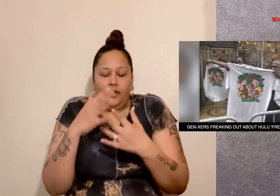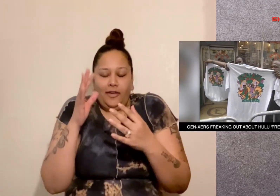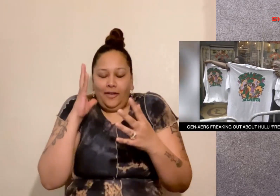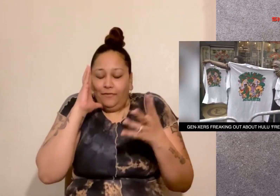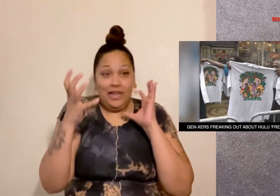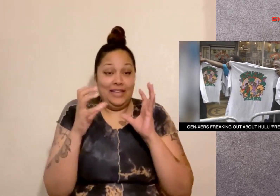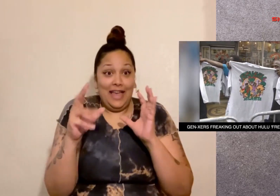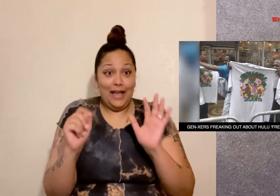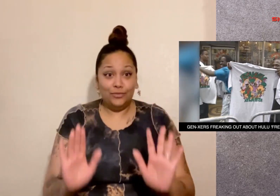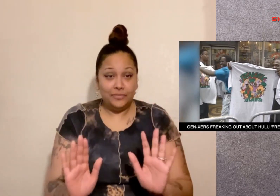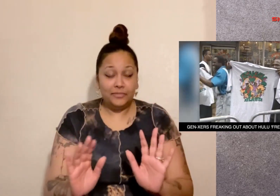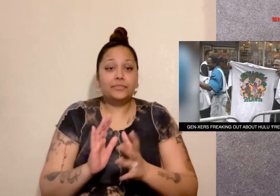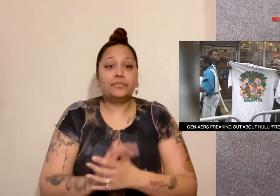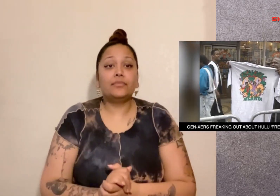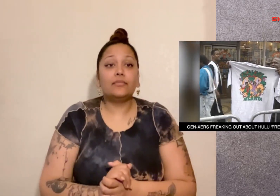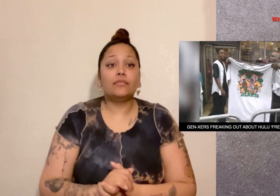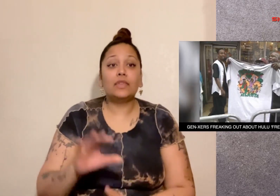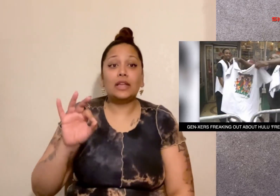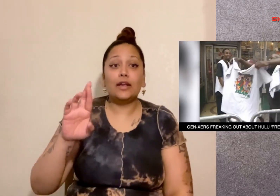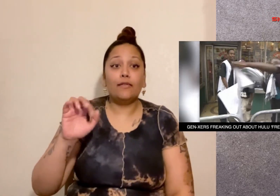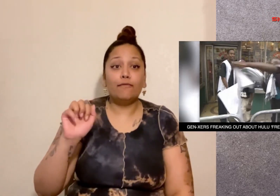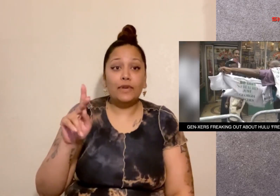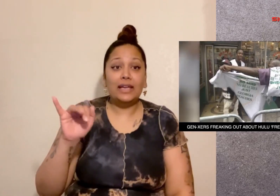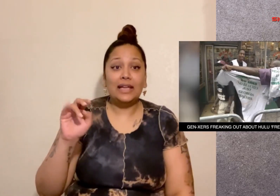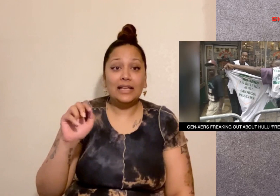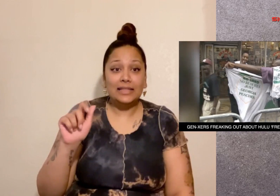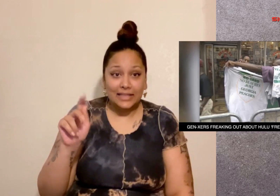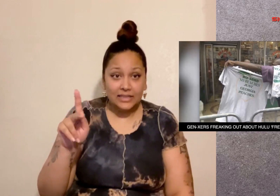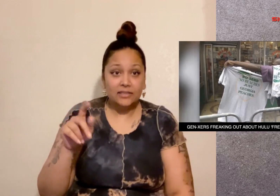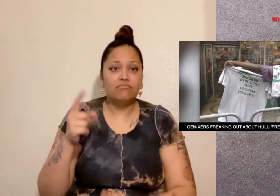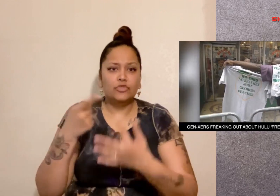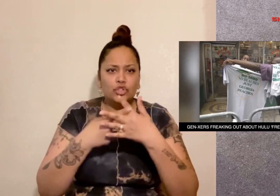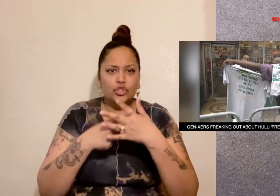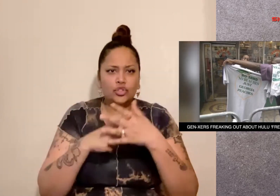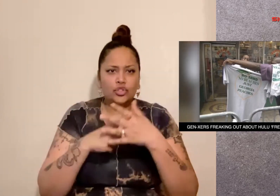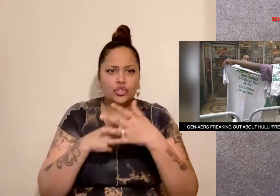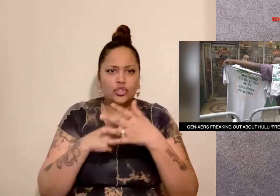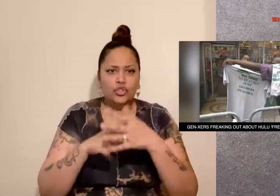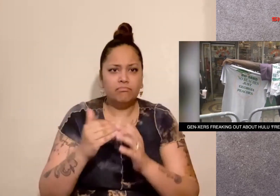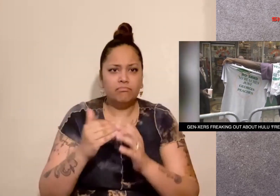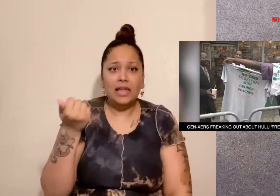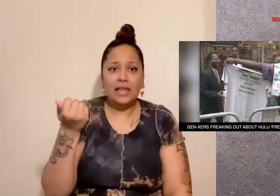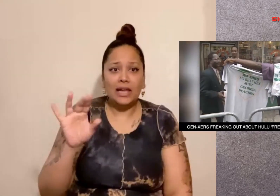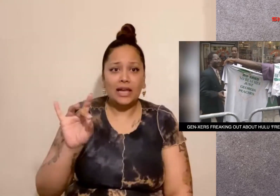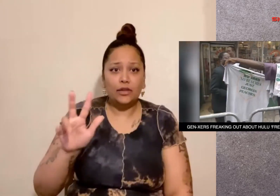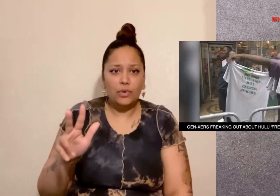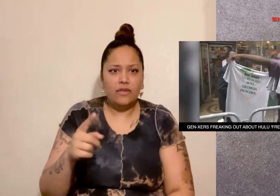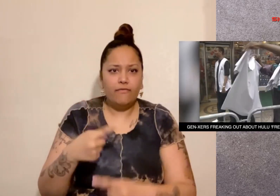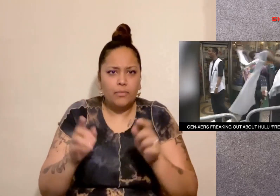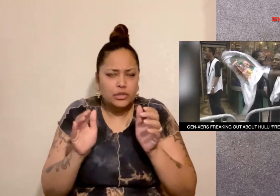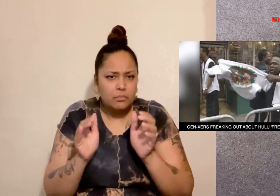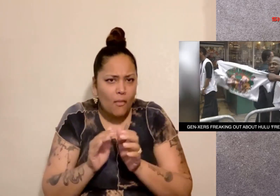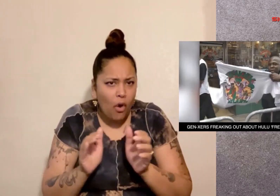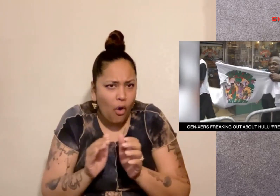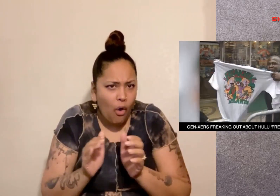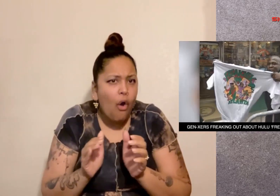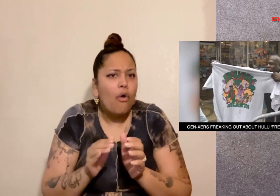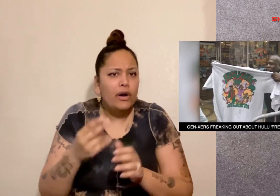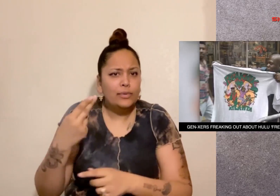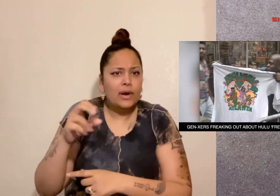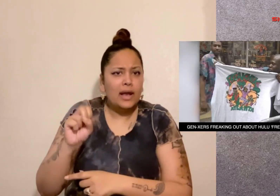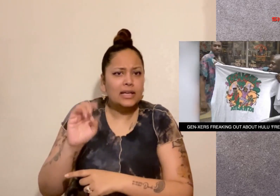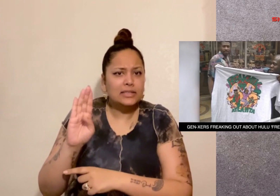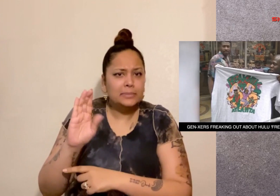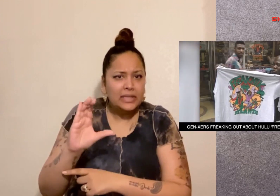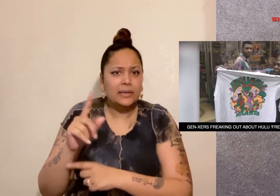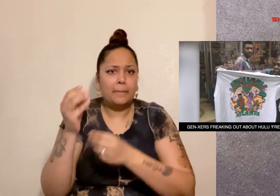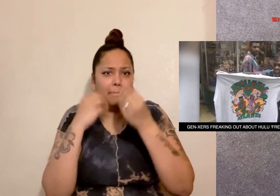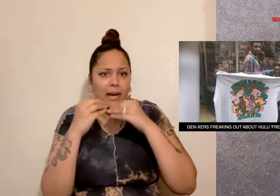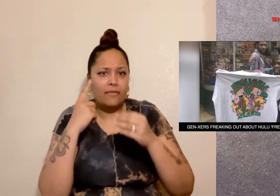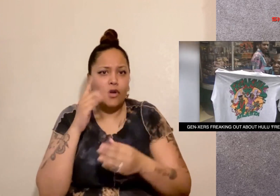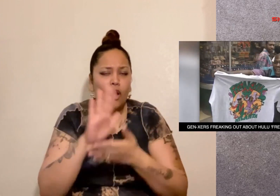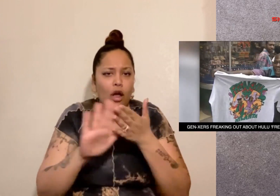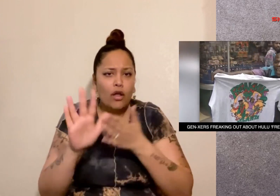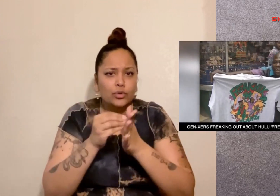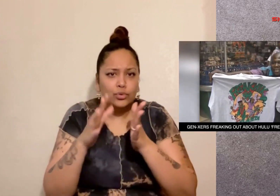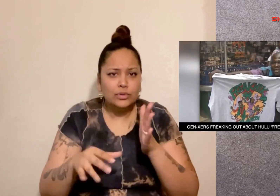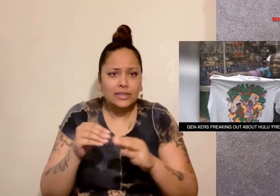out Freaknik started in 1983 as a small HBCU picnic